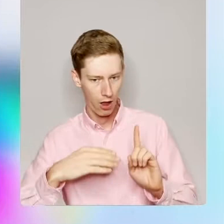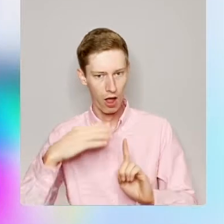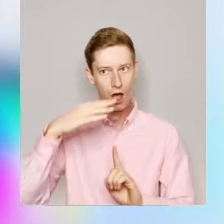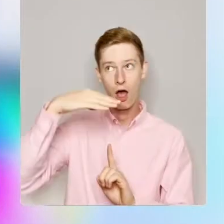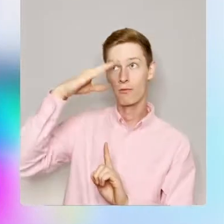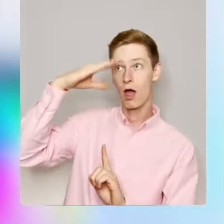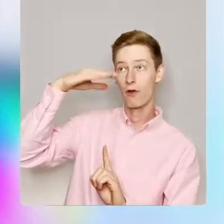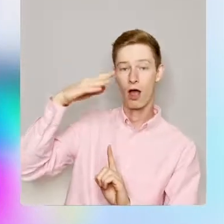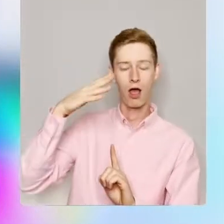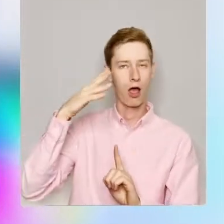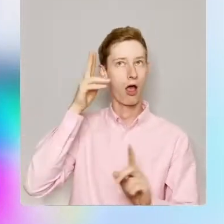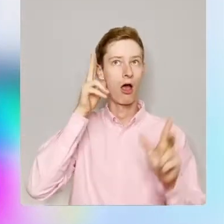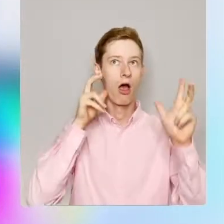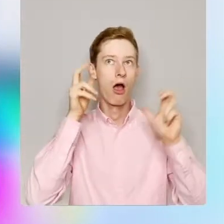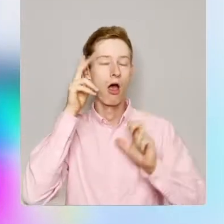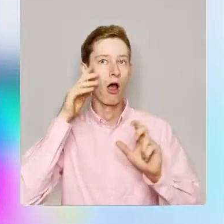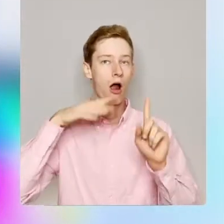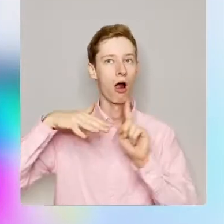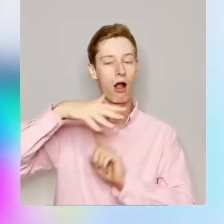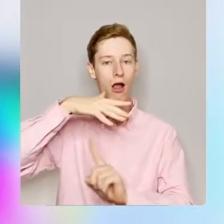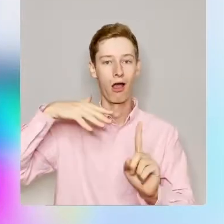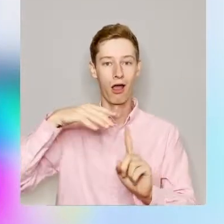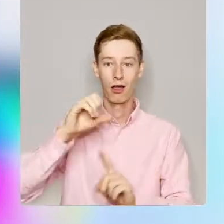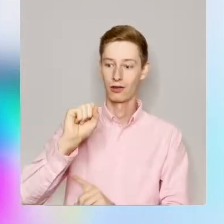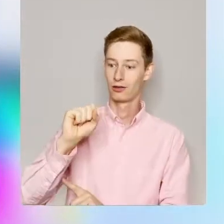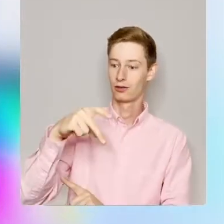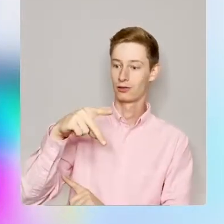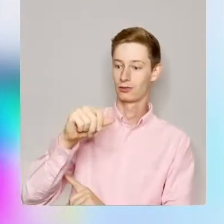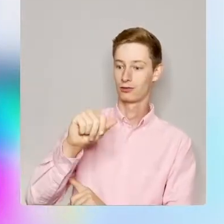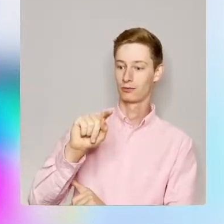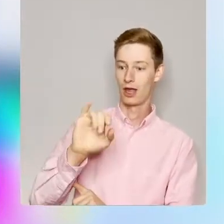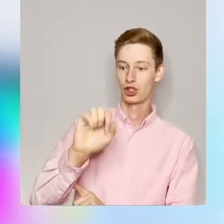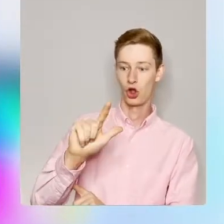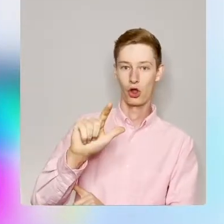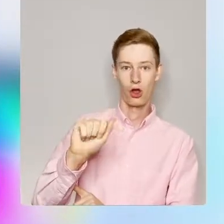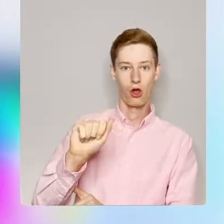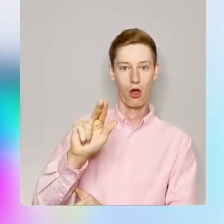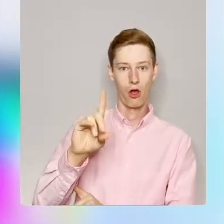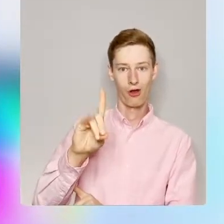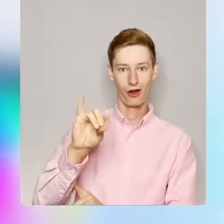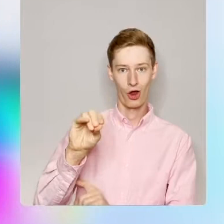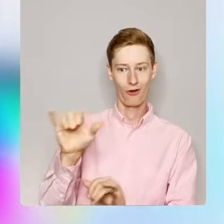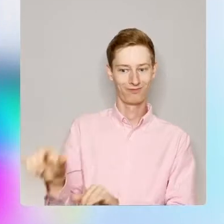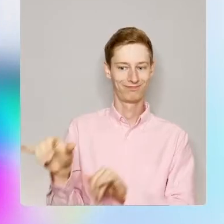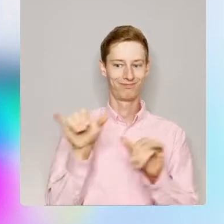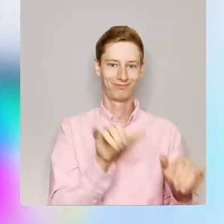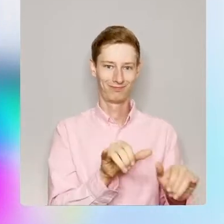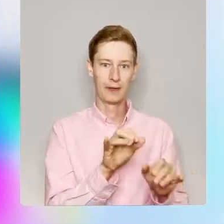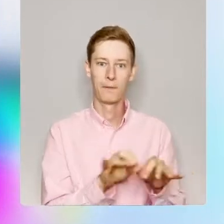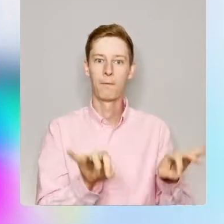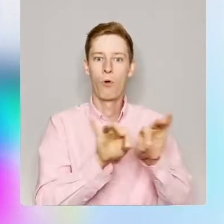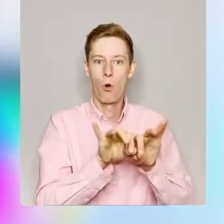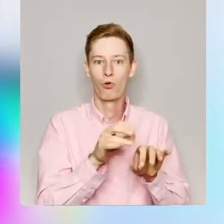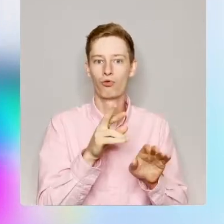Spatial Audio is a big component of creating a similar experience in virtual reality.